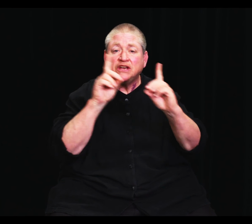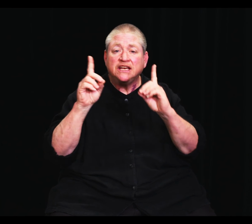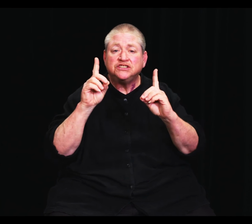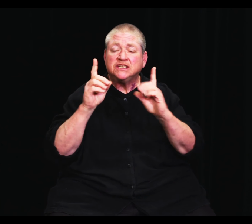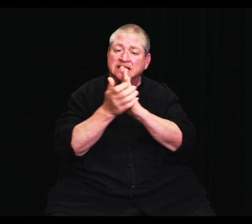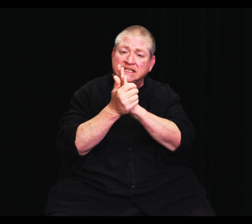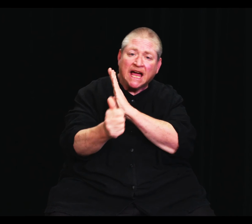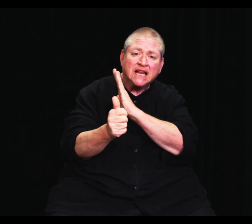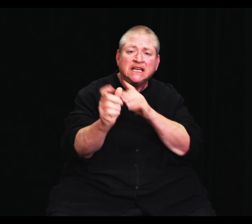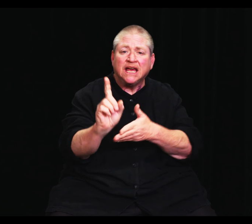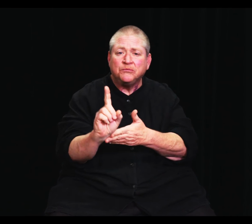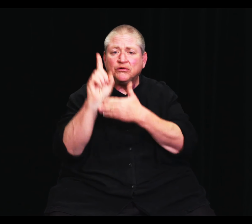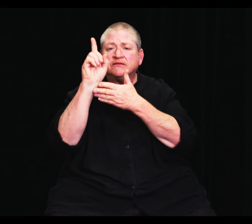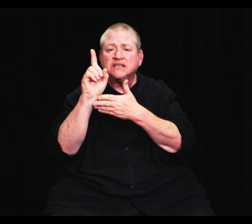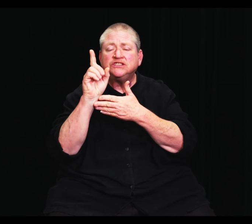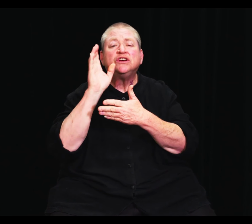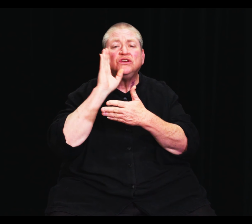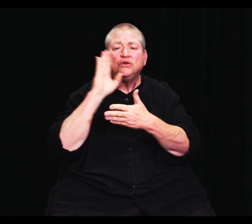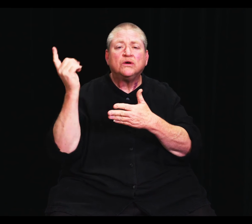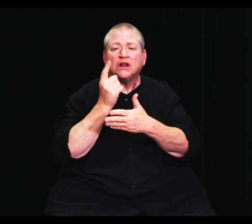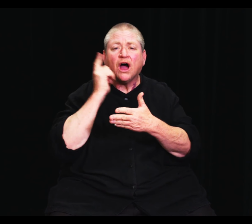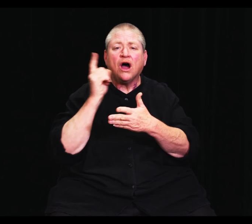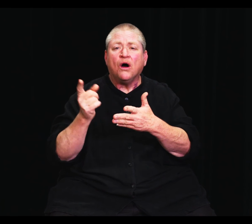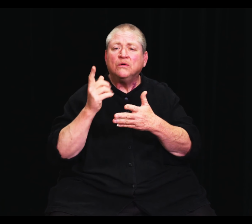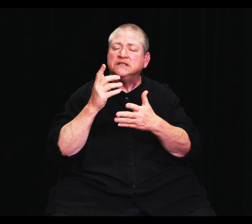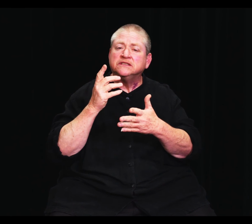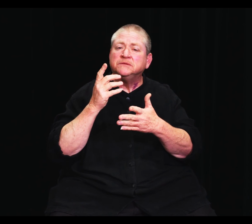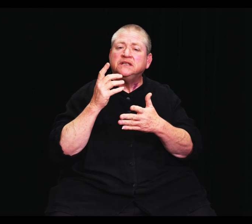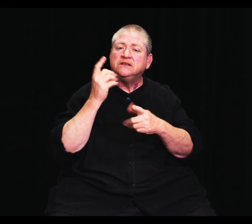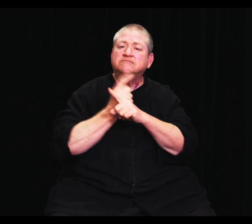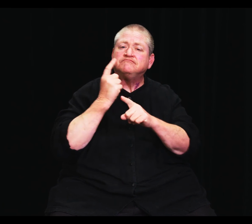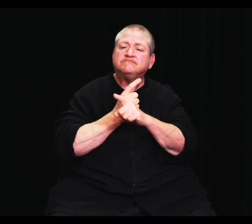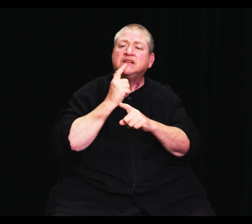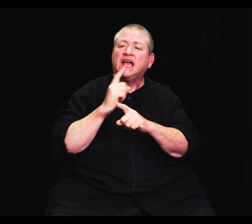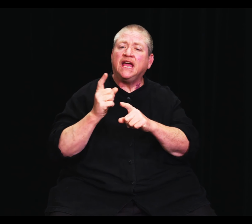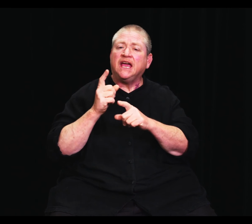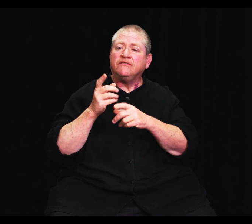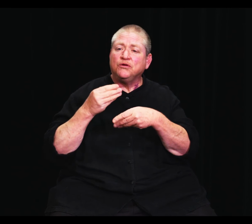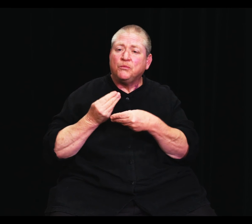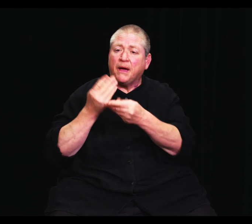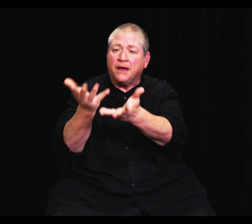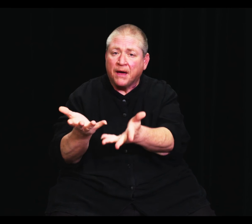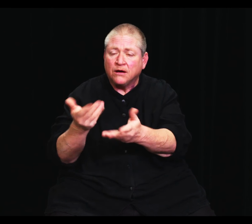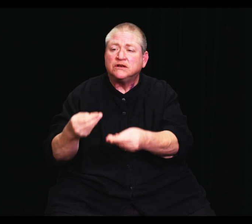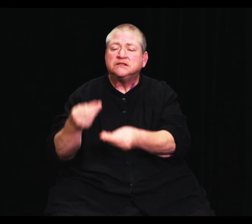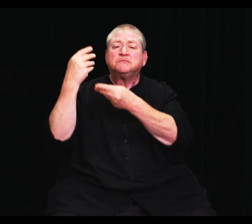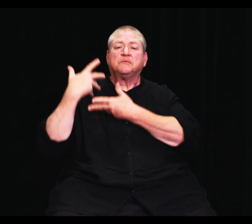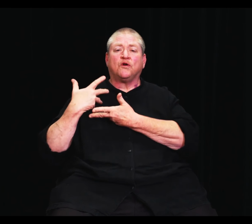When you have opportunity, education, talent, and privilege, you will never go wrong when you pay it forward,